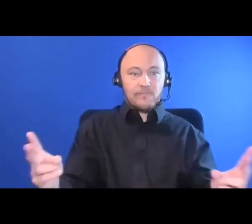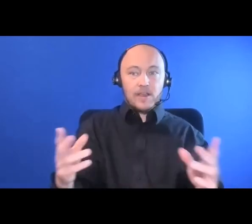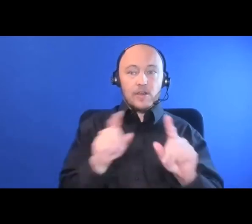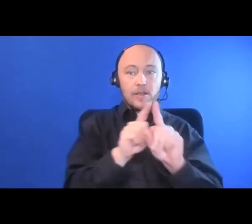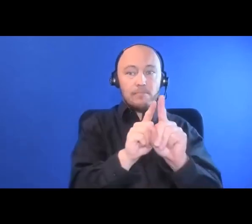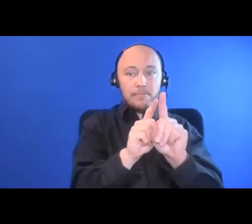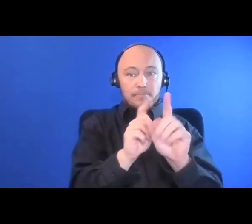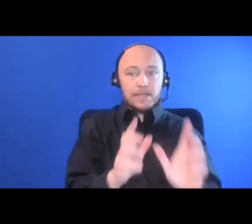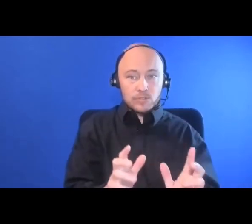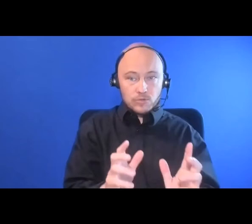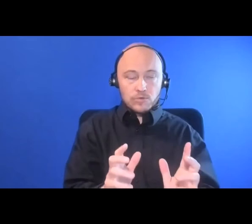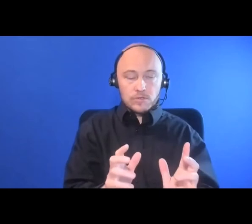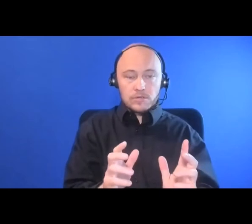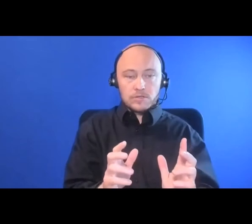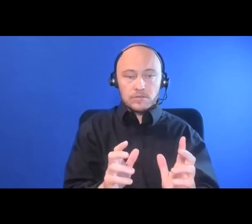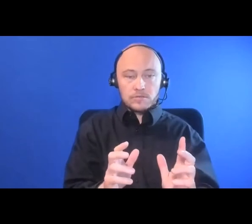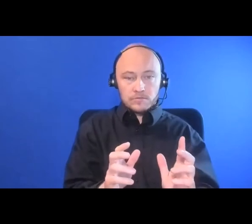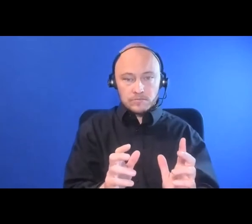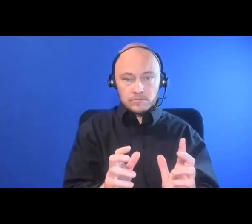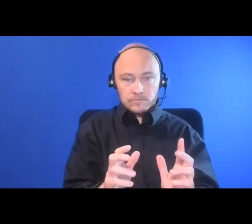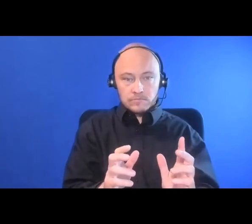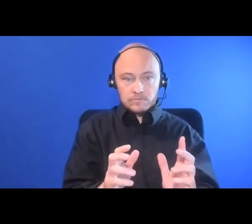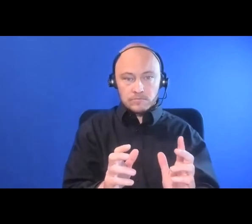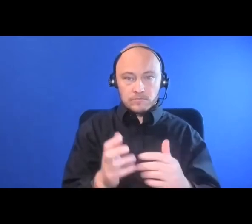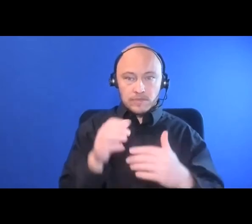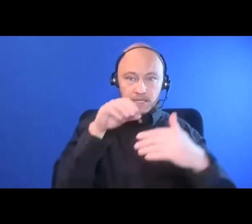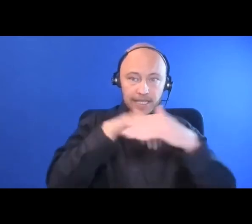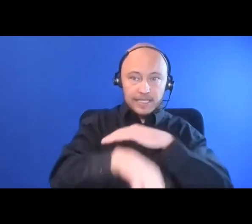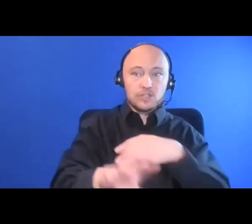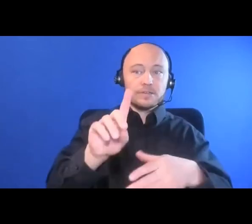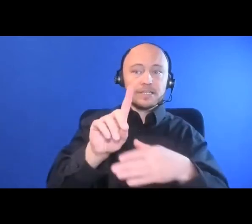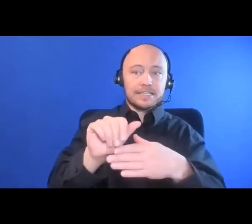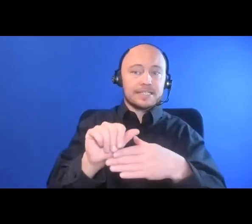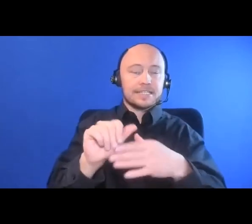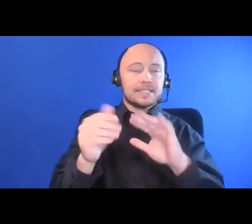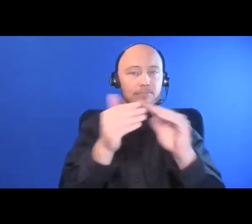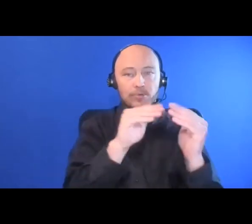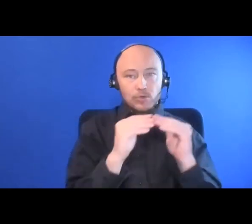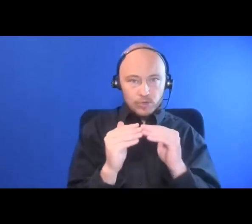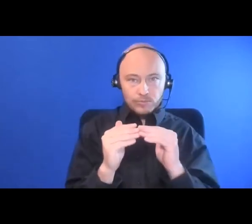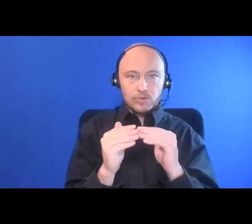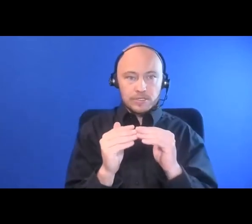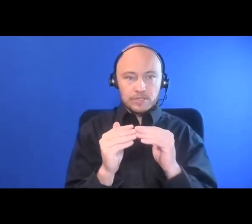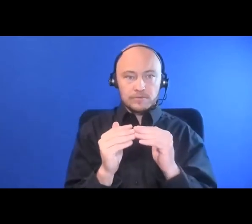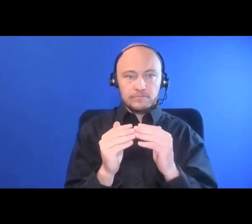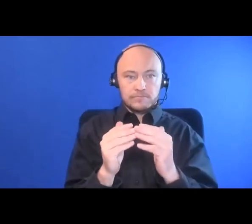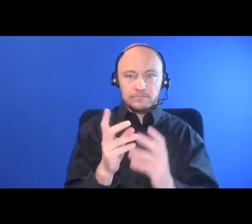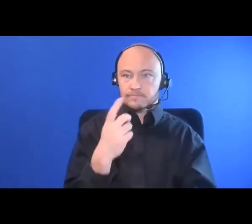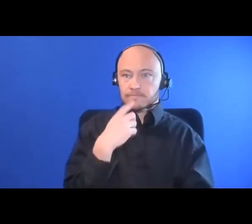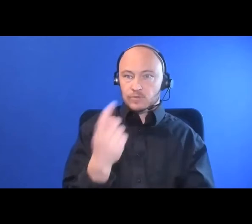in entering the disability community, where as I've said 30 times already,